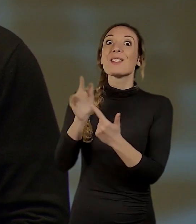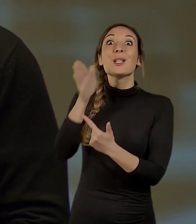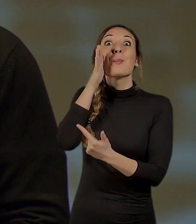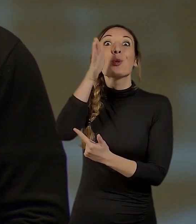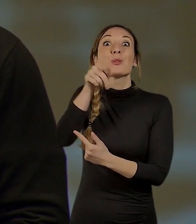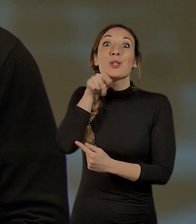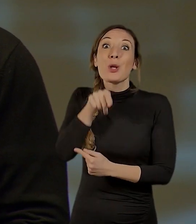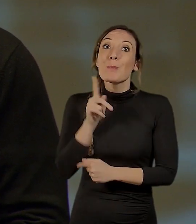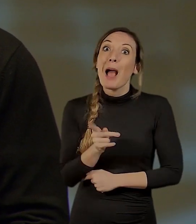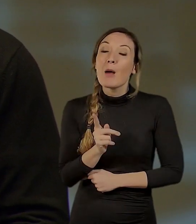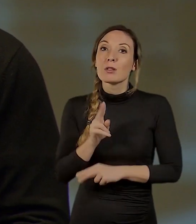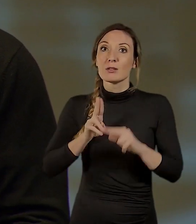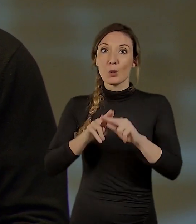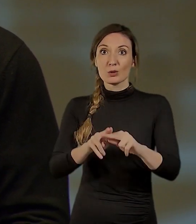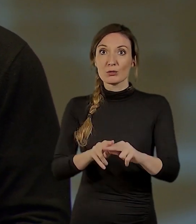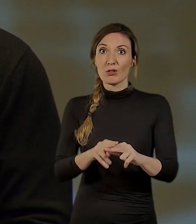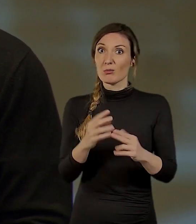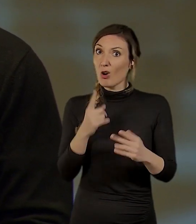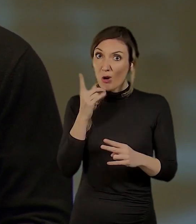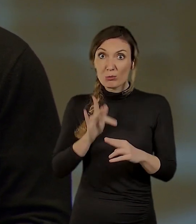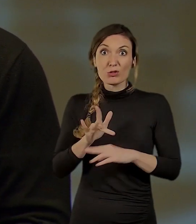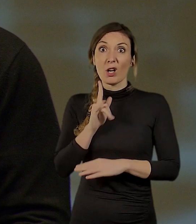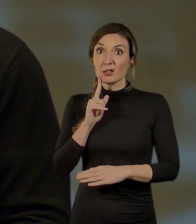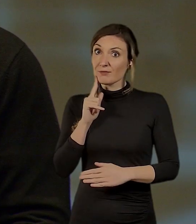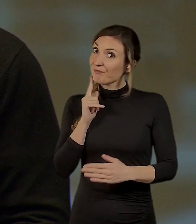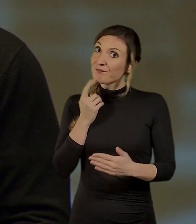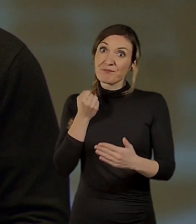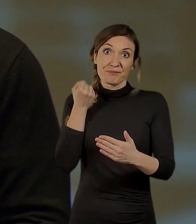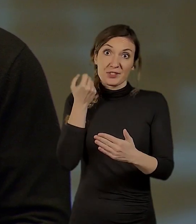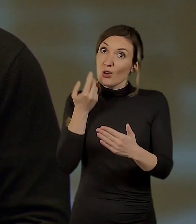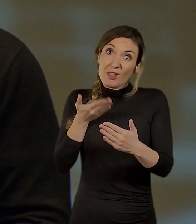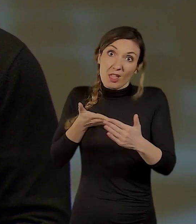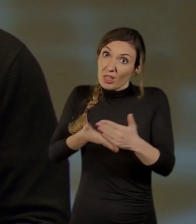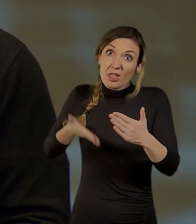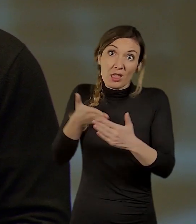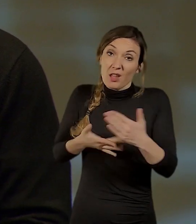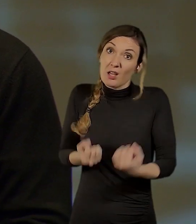And the municipal district also agreed that even if some elements would mean